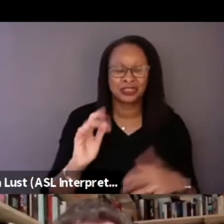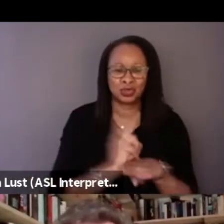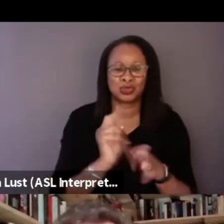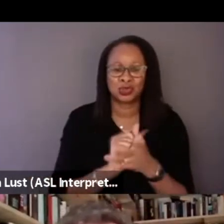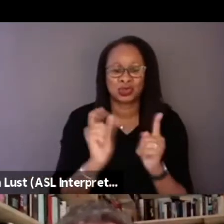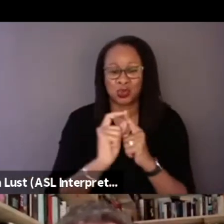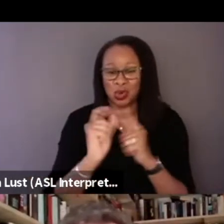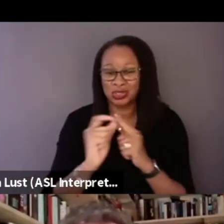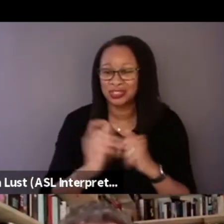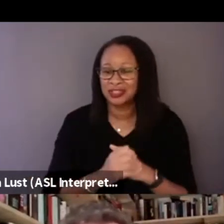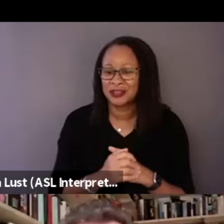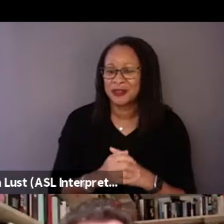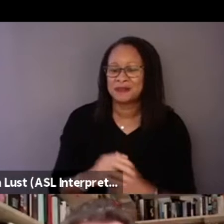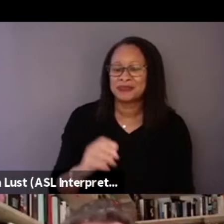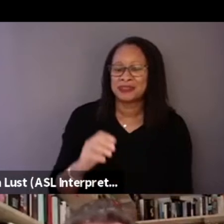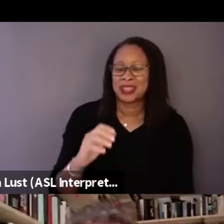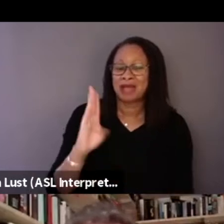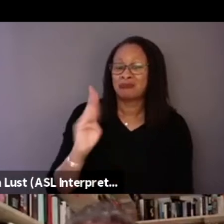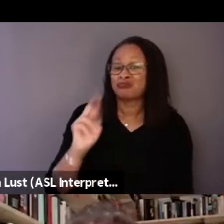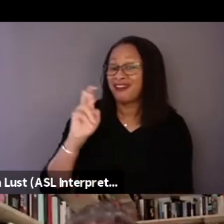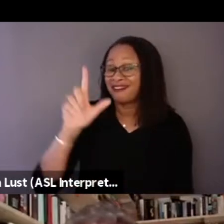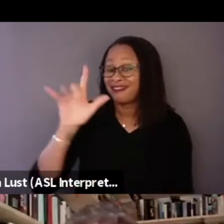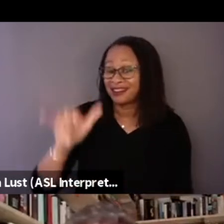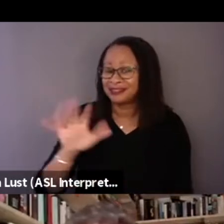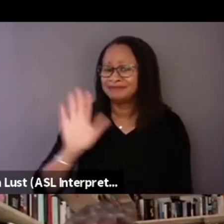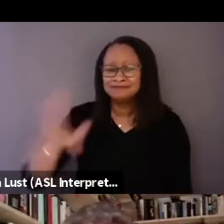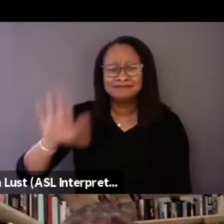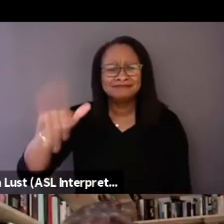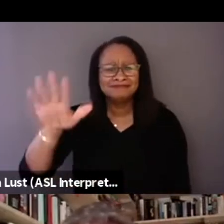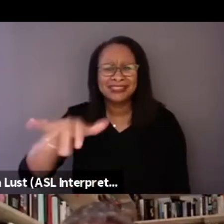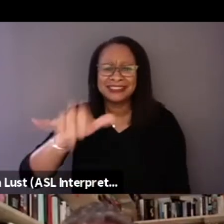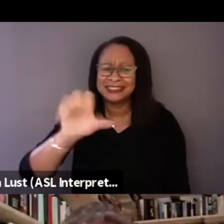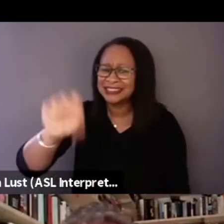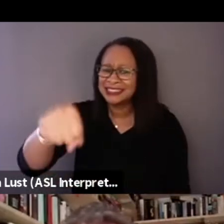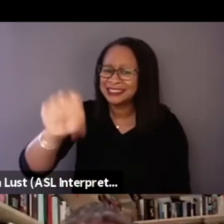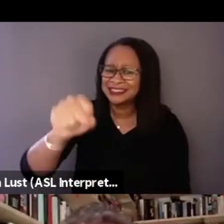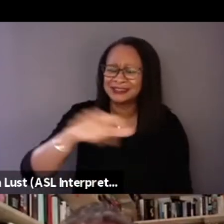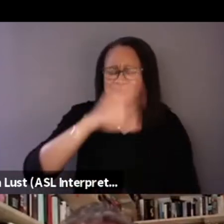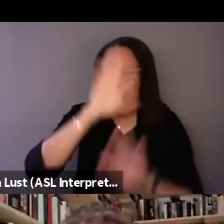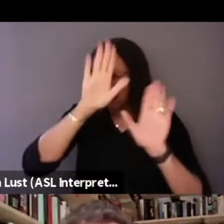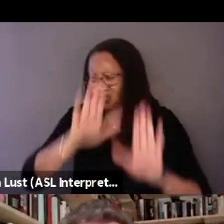Yeah. If I could, it is a great moment in the movie